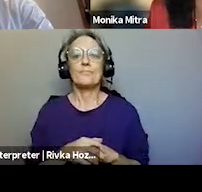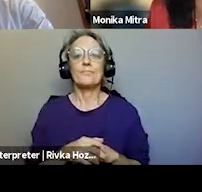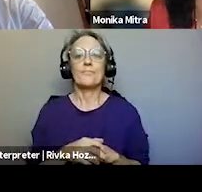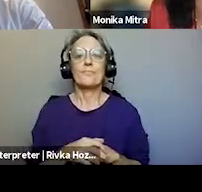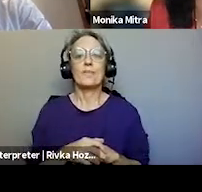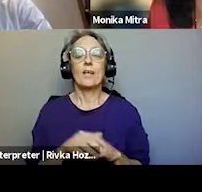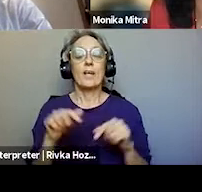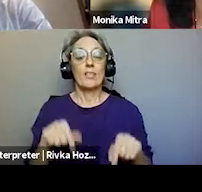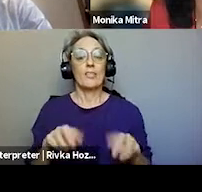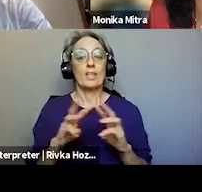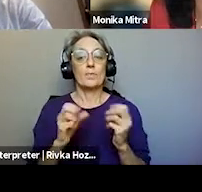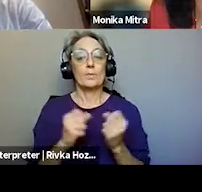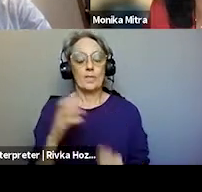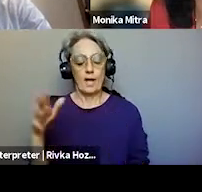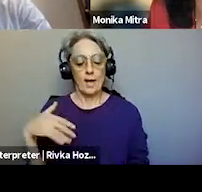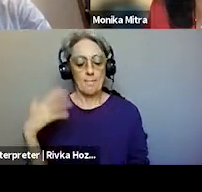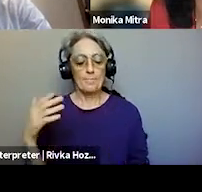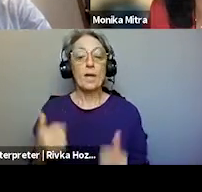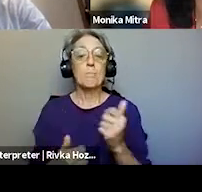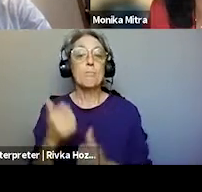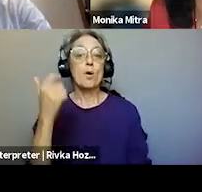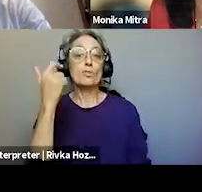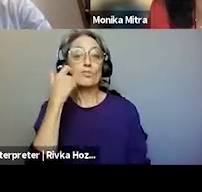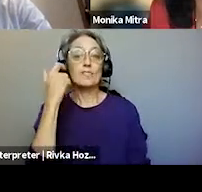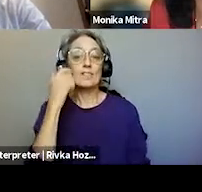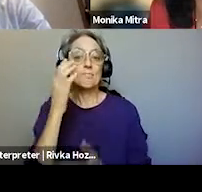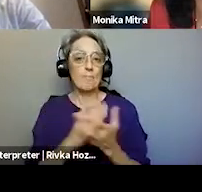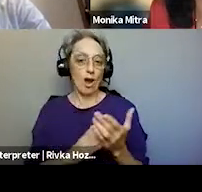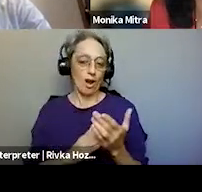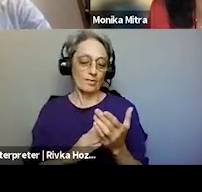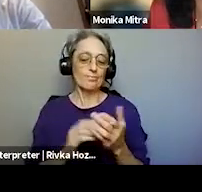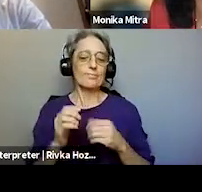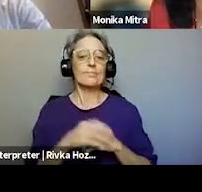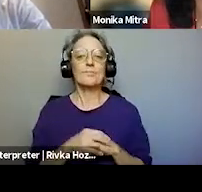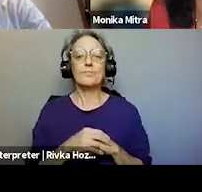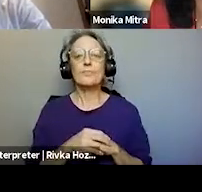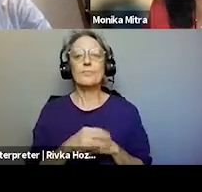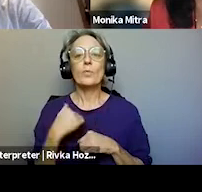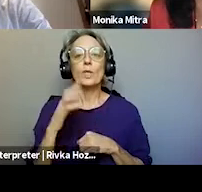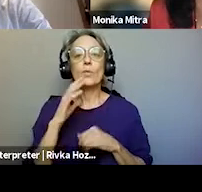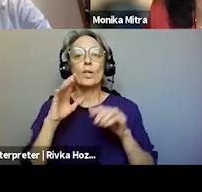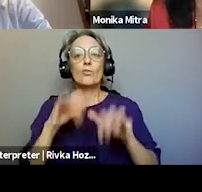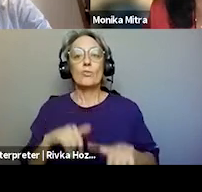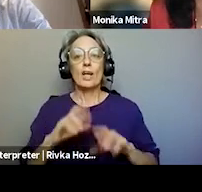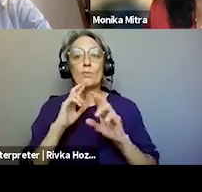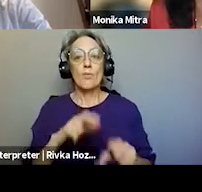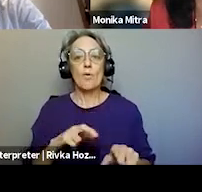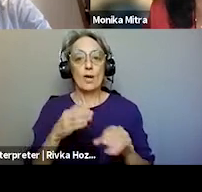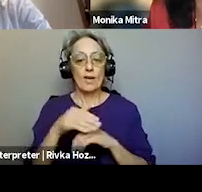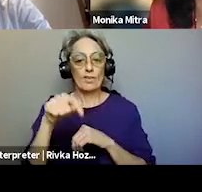is the is most recent piece and we'll at least be writing a report from this our summary from